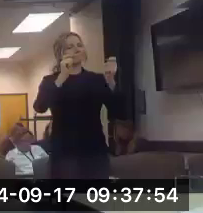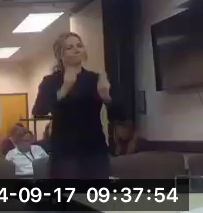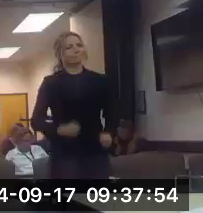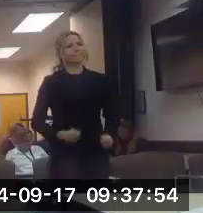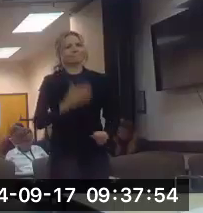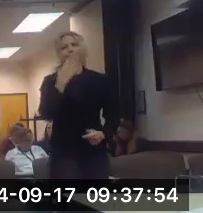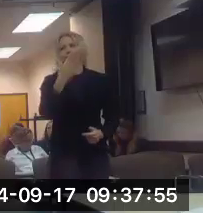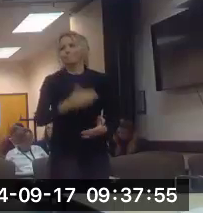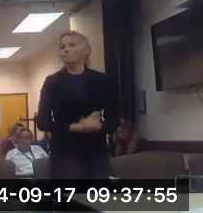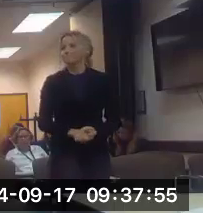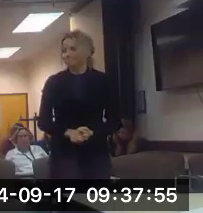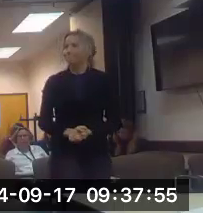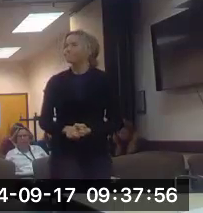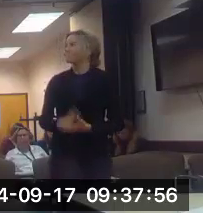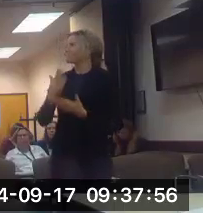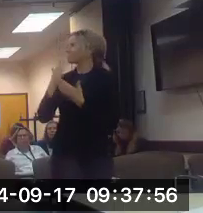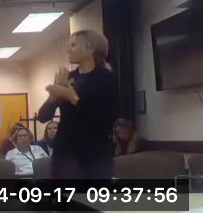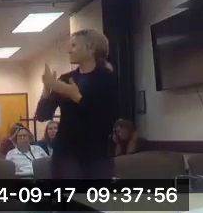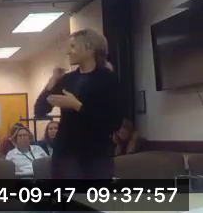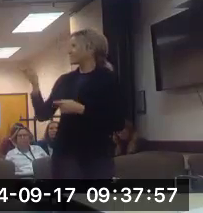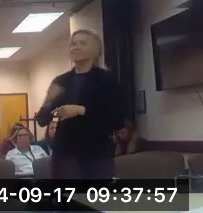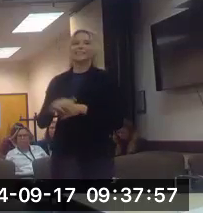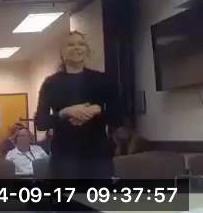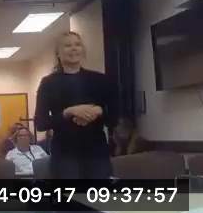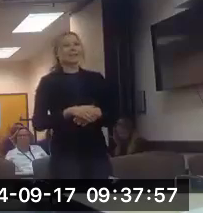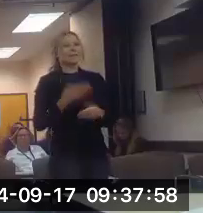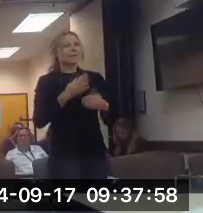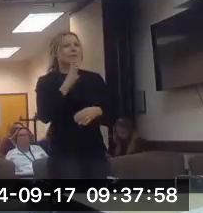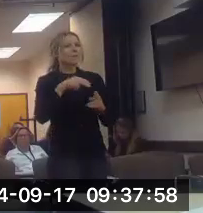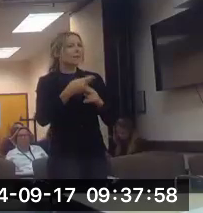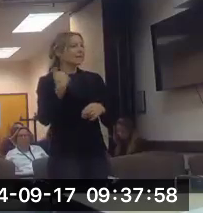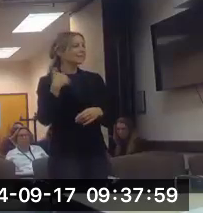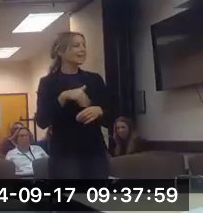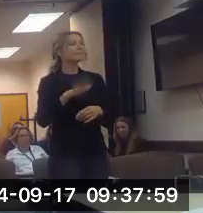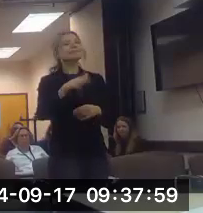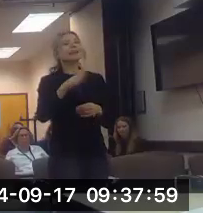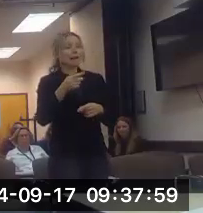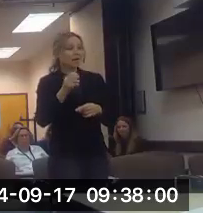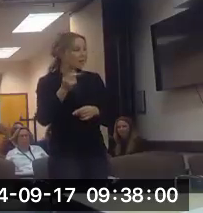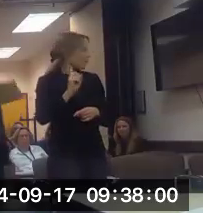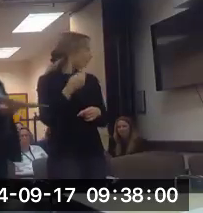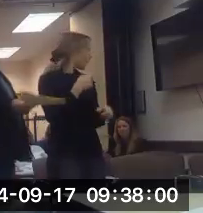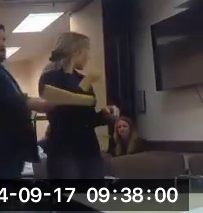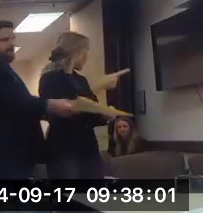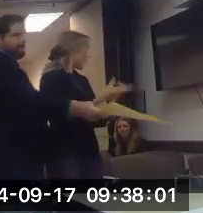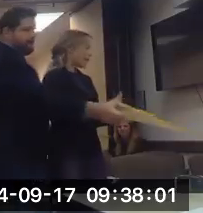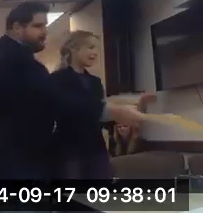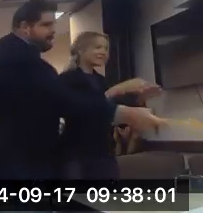Reginald Parson: Oh, you can hand it disappear.